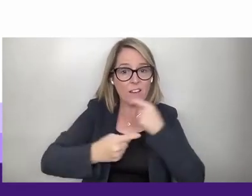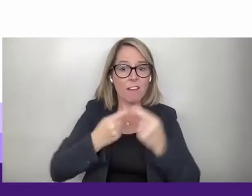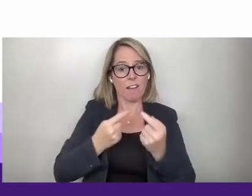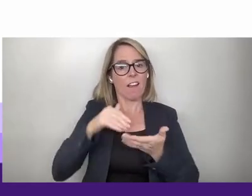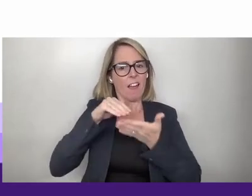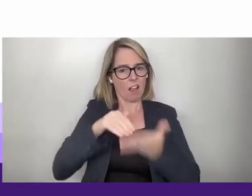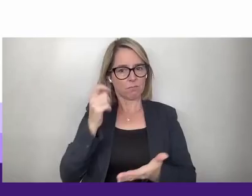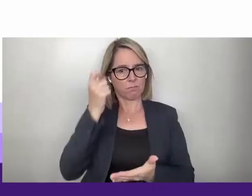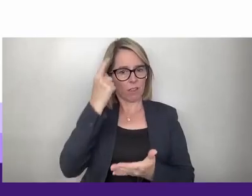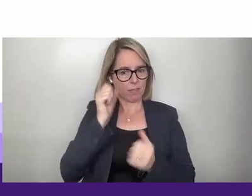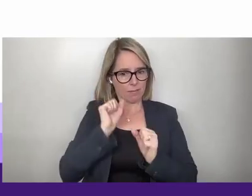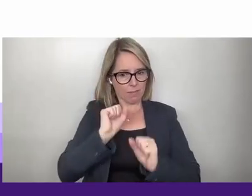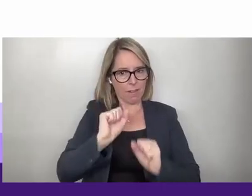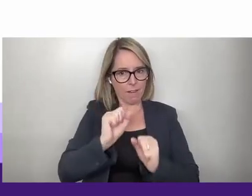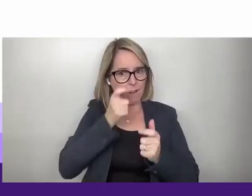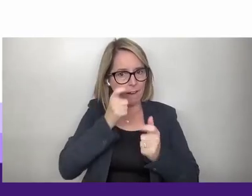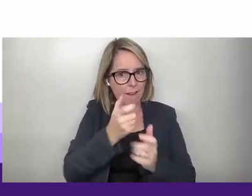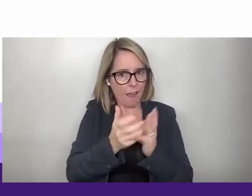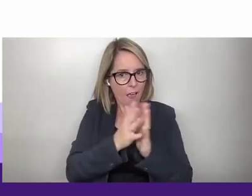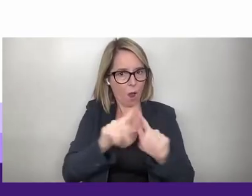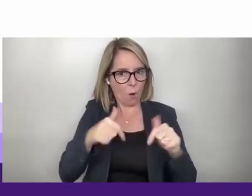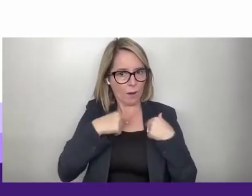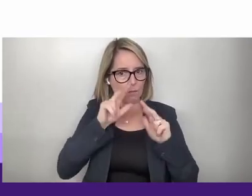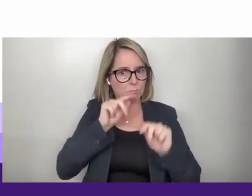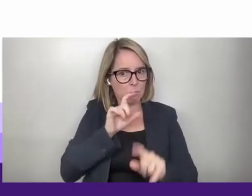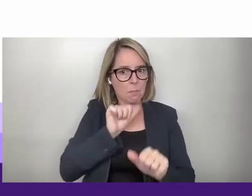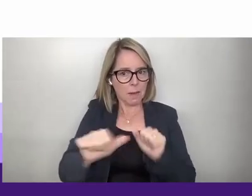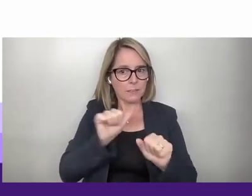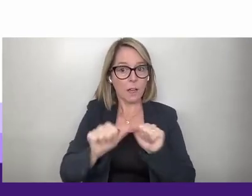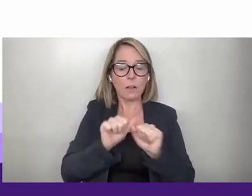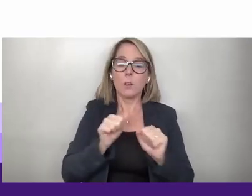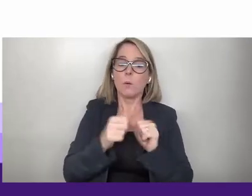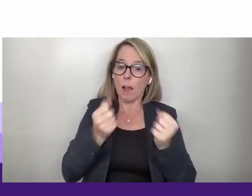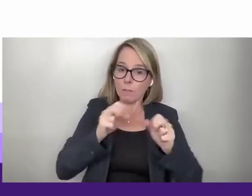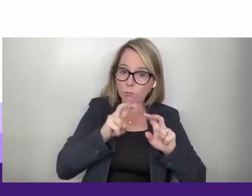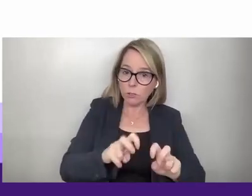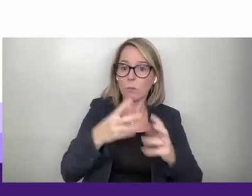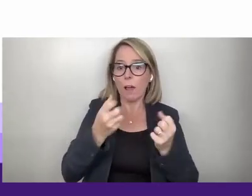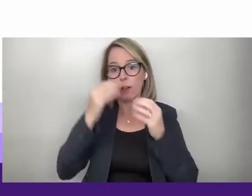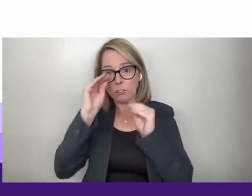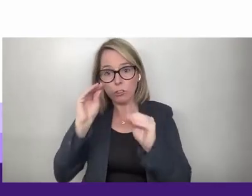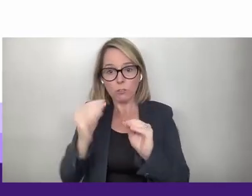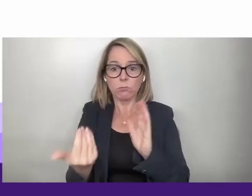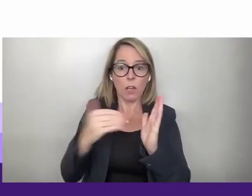research, and education. We honour those who have suffered premature or preventable deaths